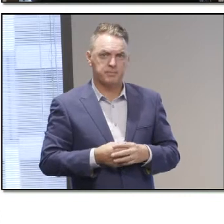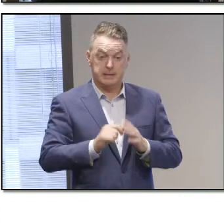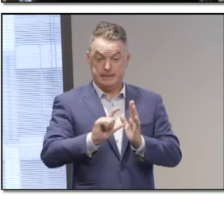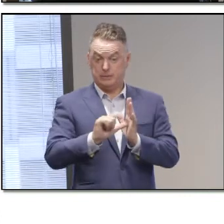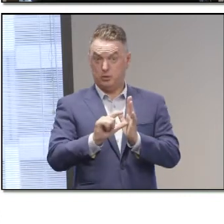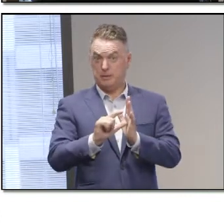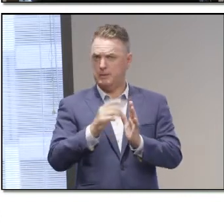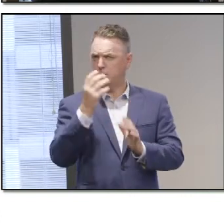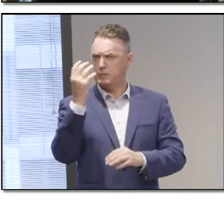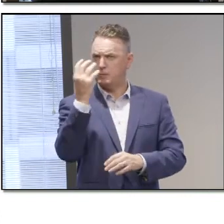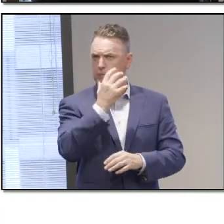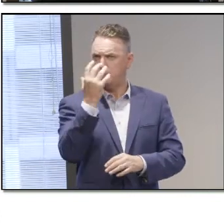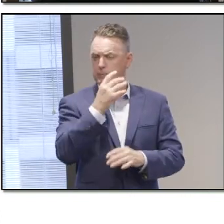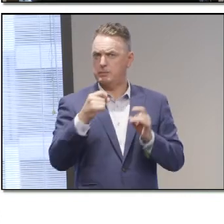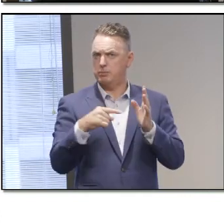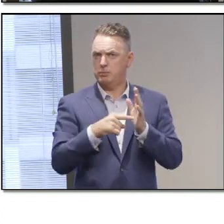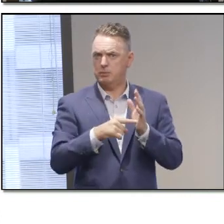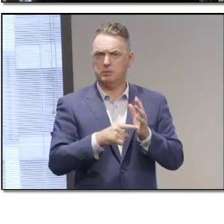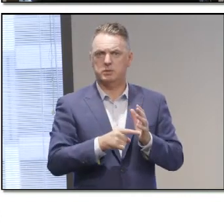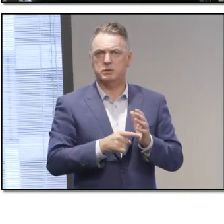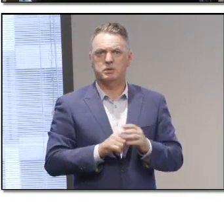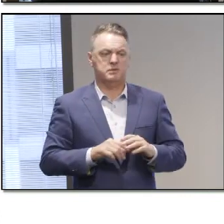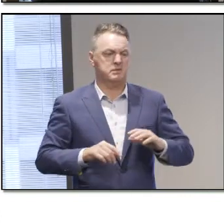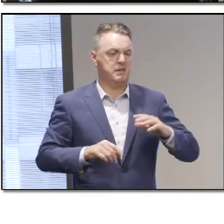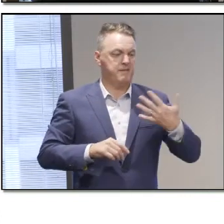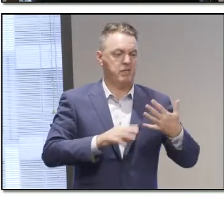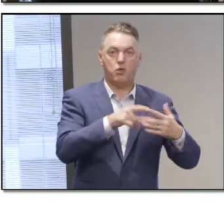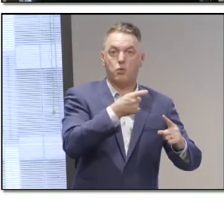exquisite. So, something that's occurring during the fifth week or exposure that occurs during the